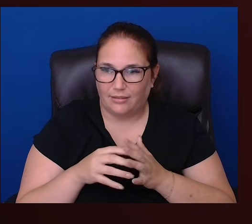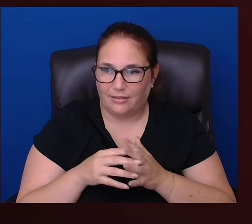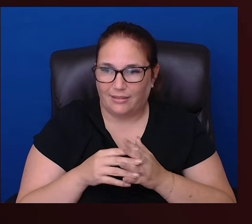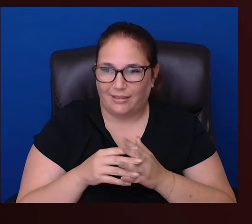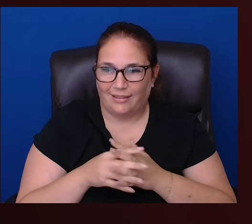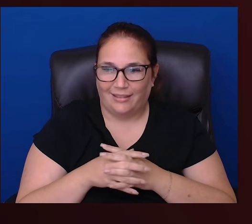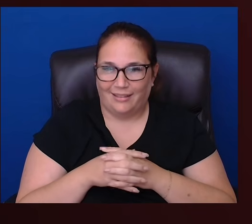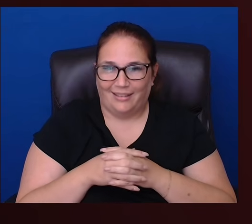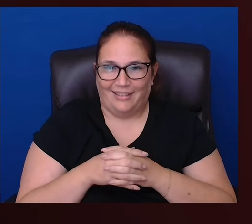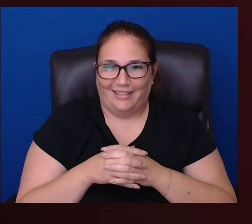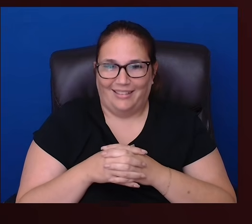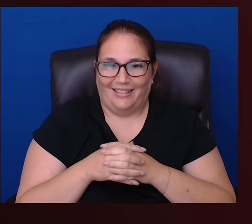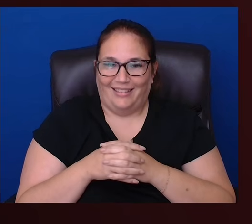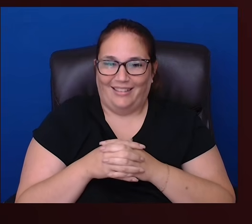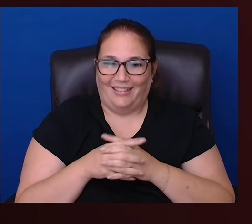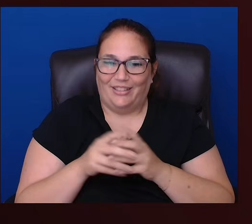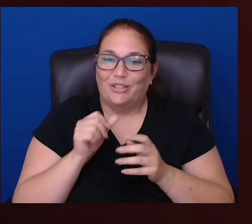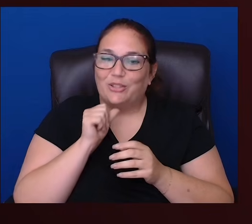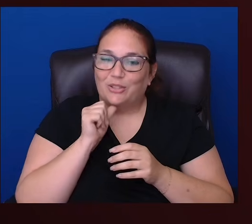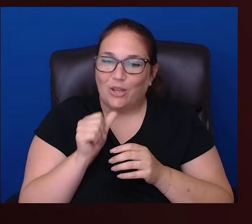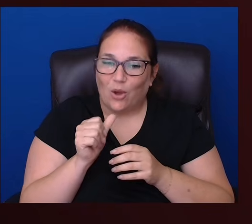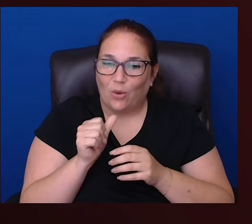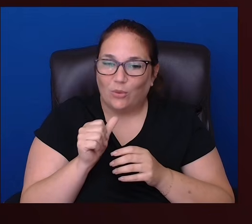and, "Don't stop playing."